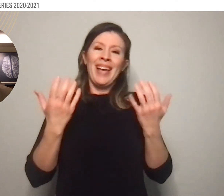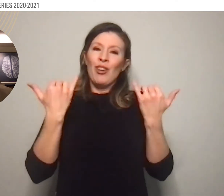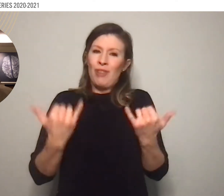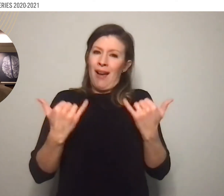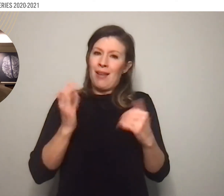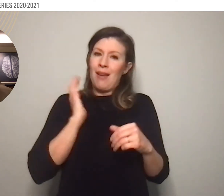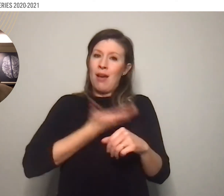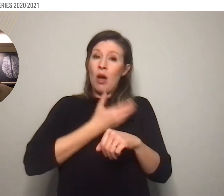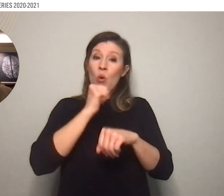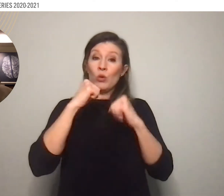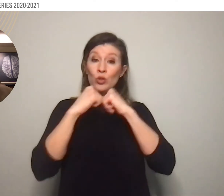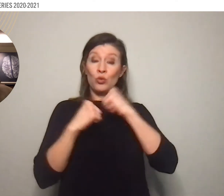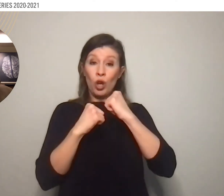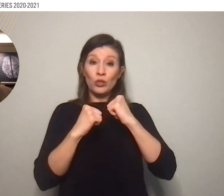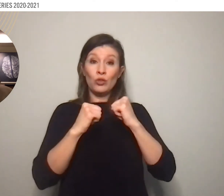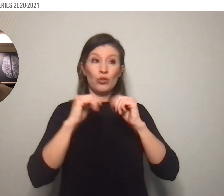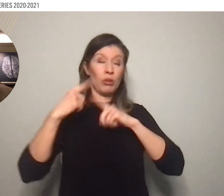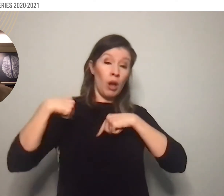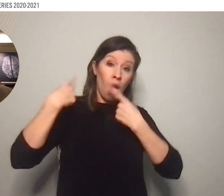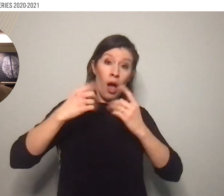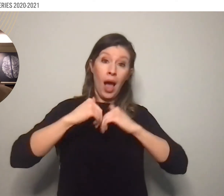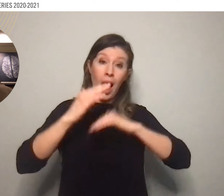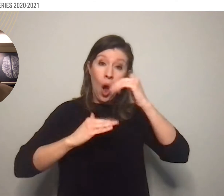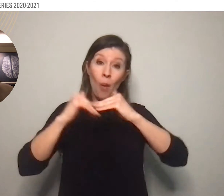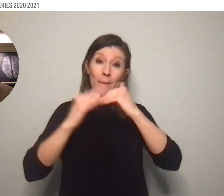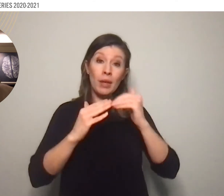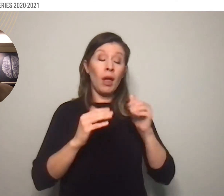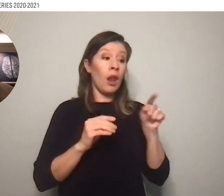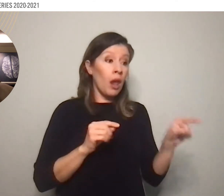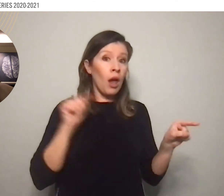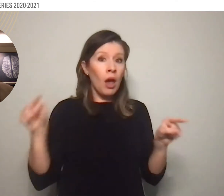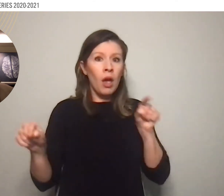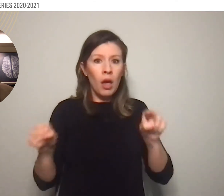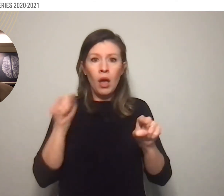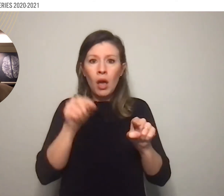because of the way our structure is mostly built, a lot of these different disciplines usually do